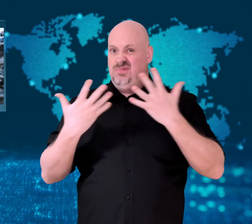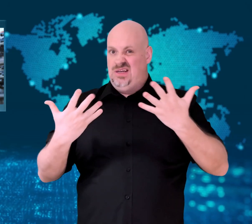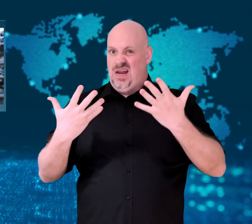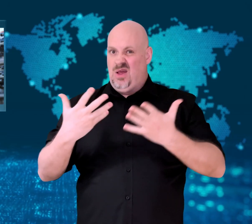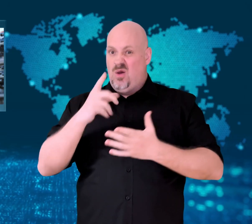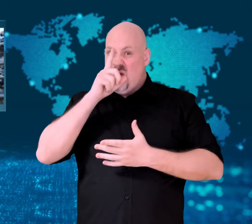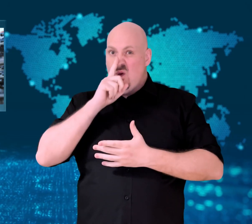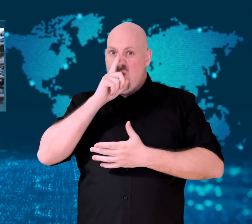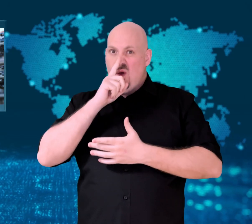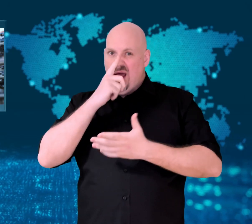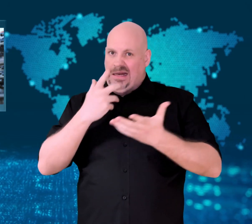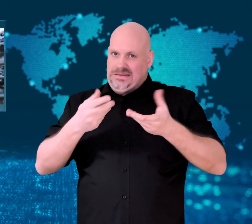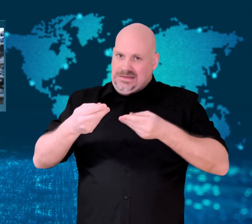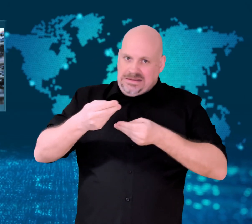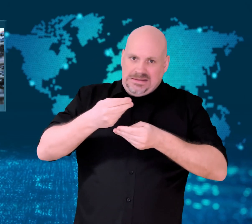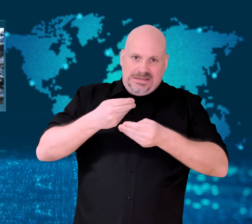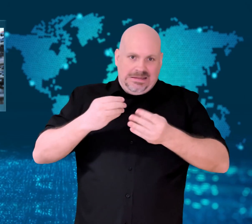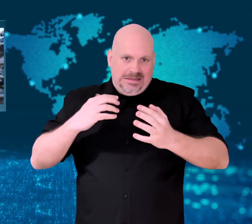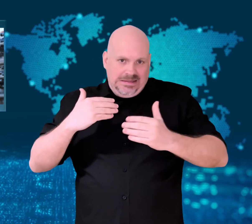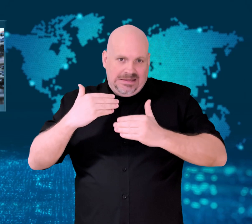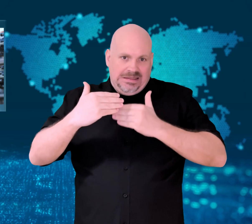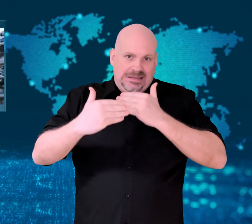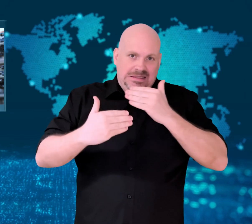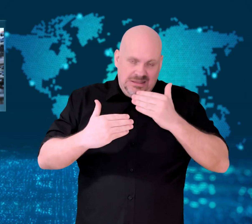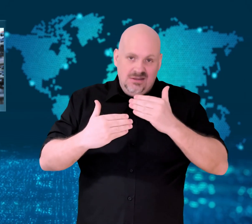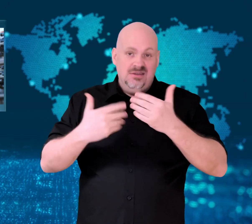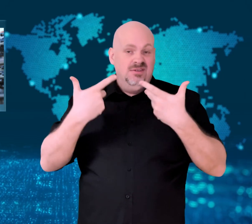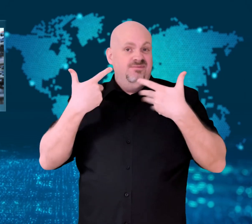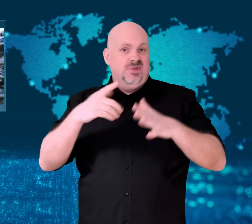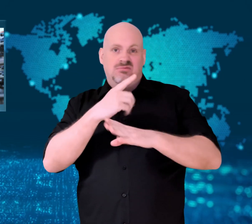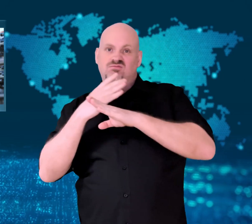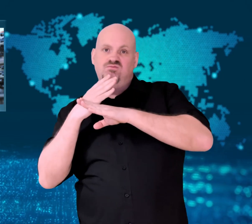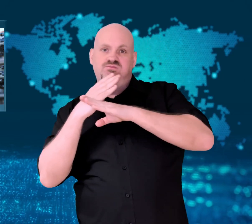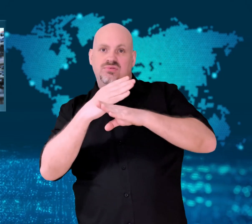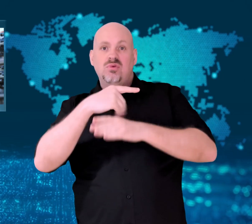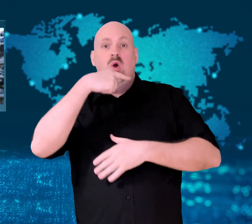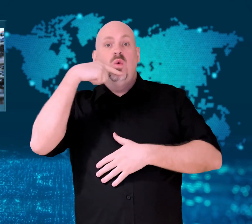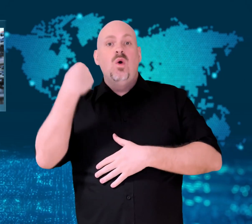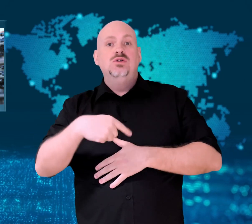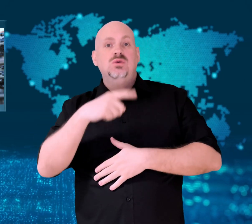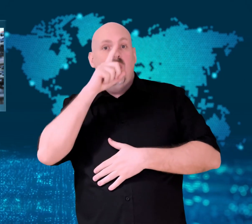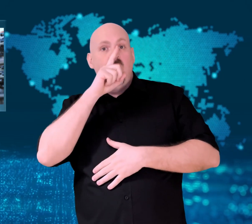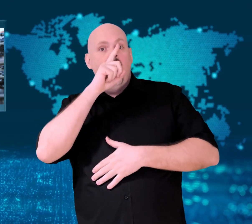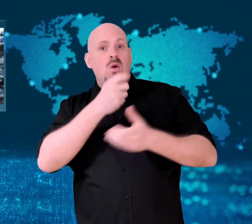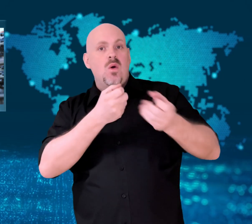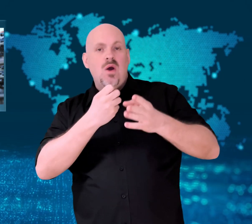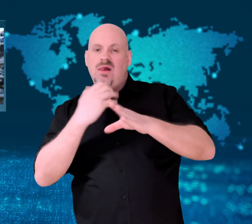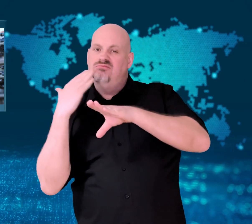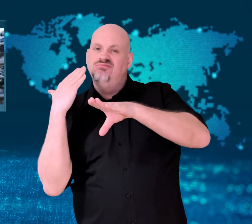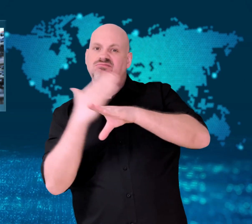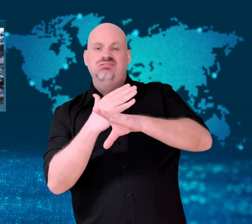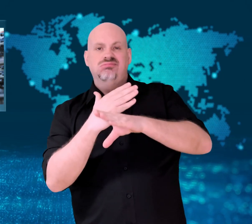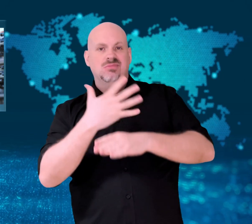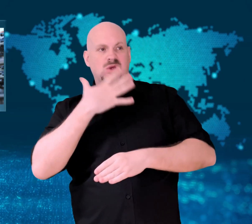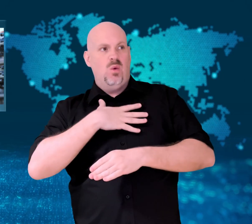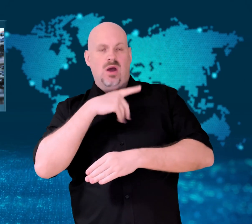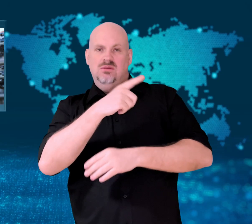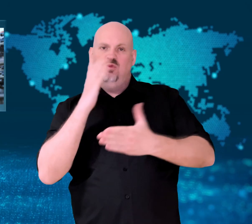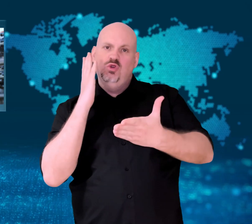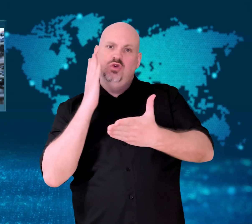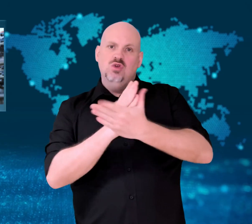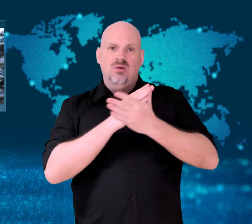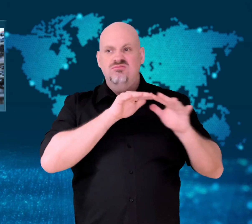to pressure the country to end its attacks on Ukraine,